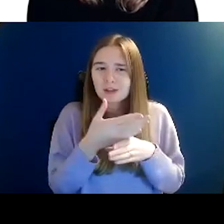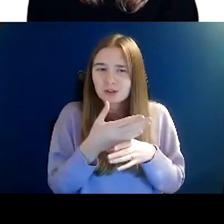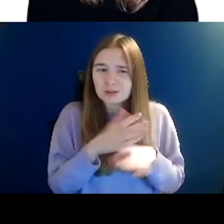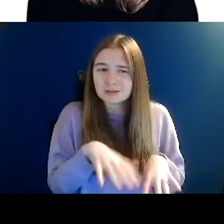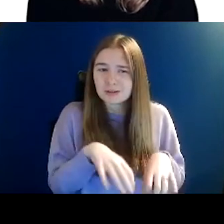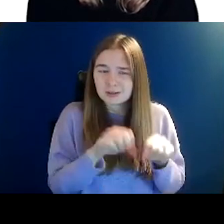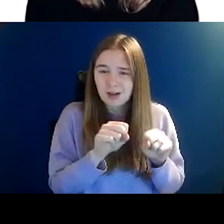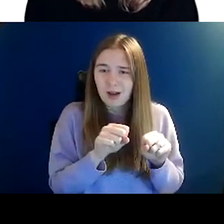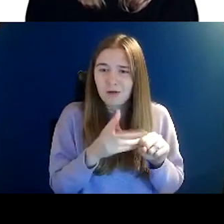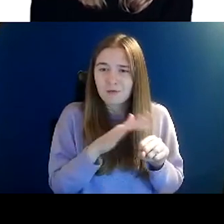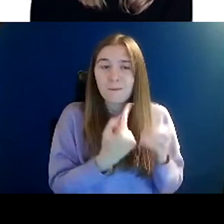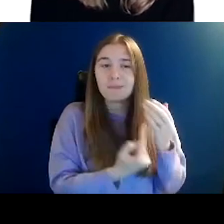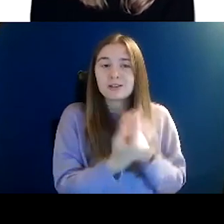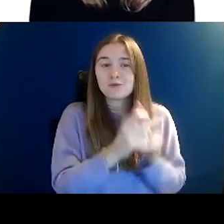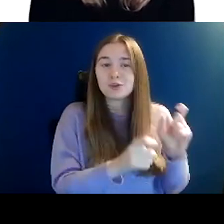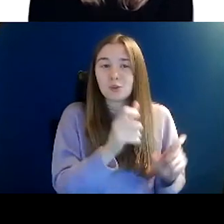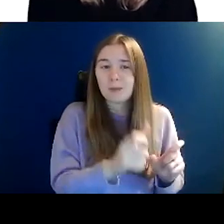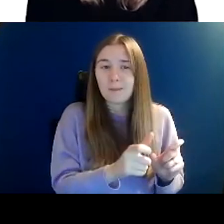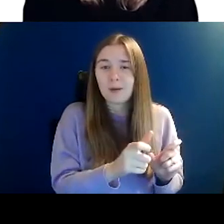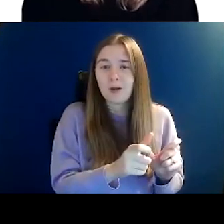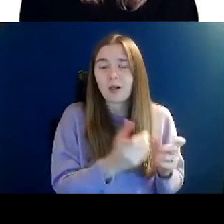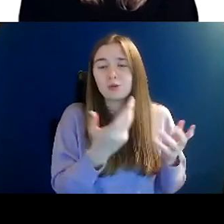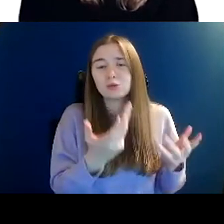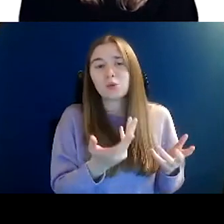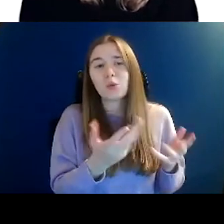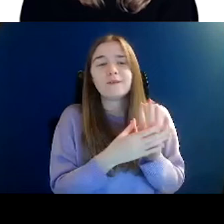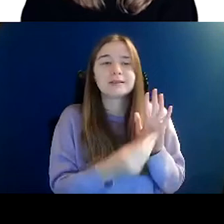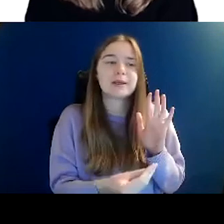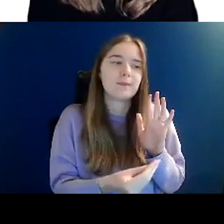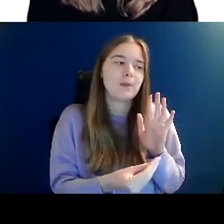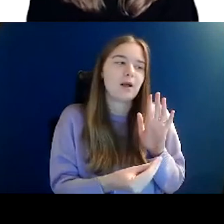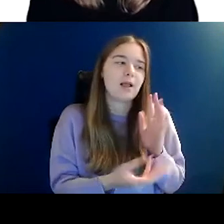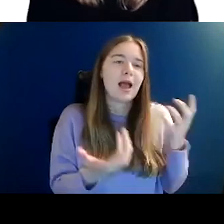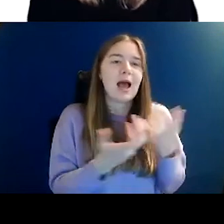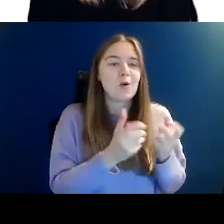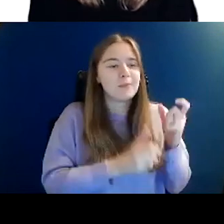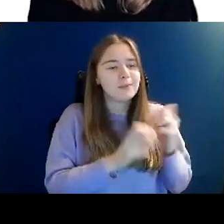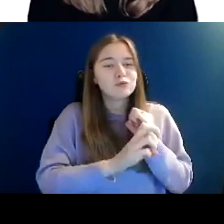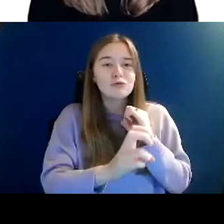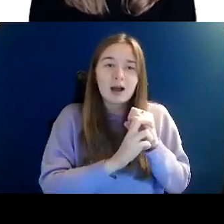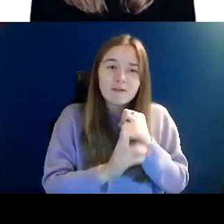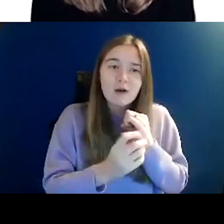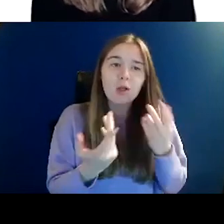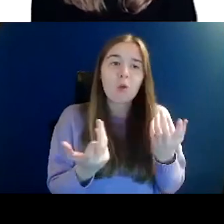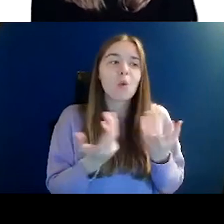by individuals, like switching the way they travel, or what they buy, the food they eat,